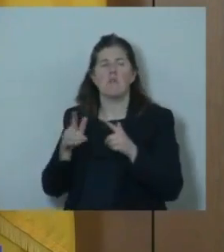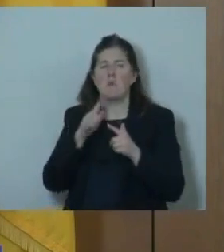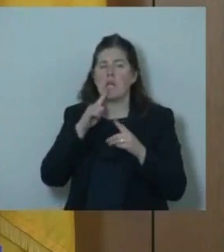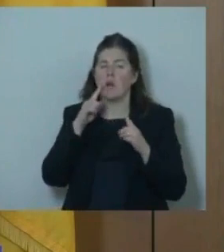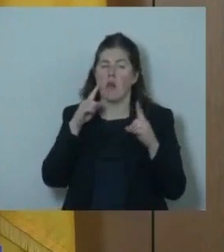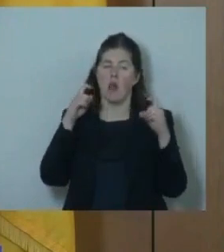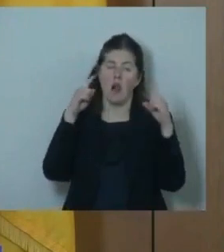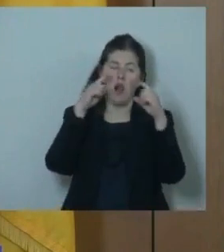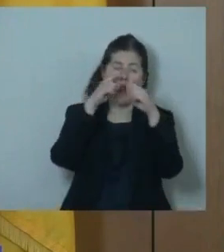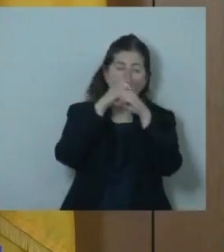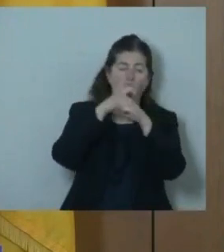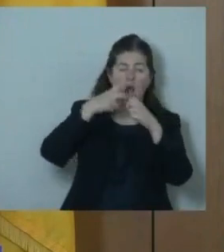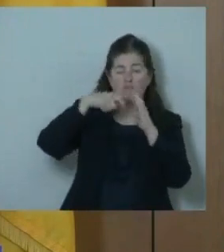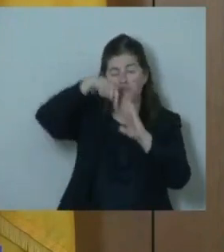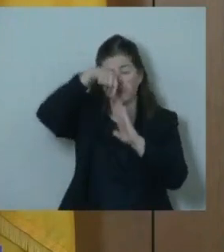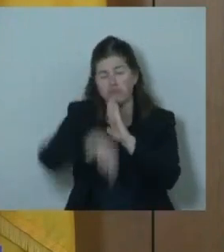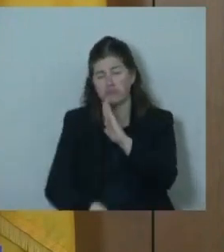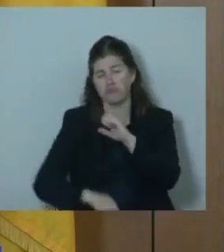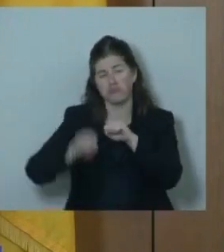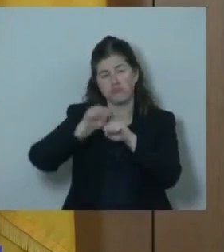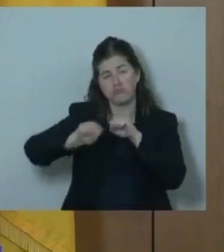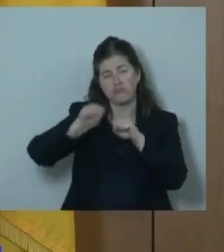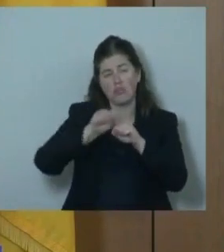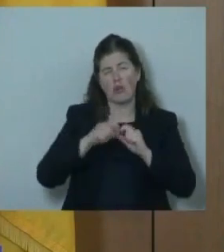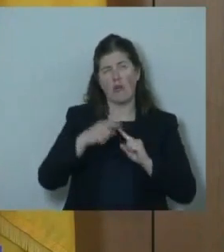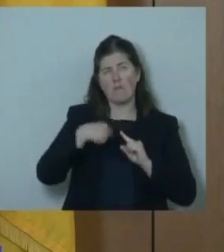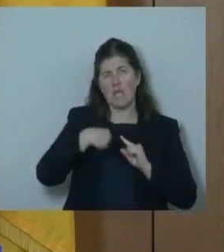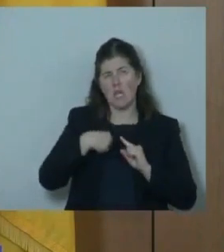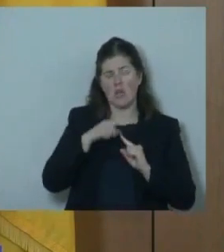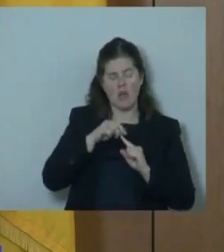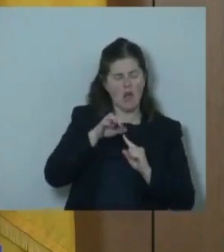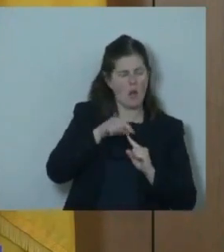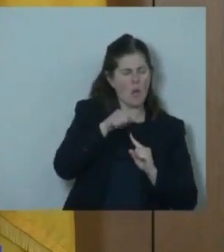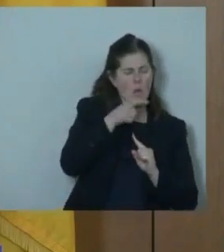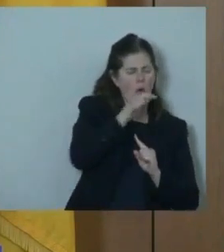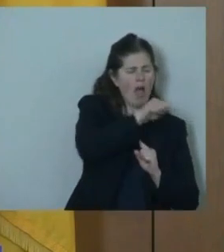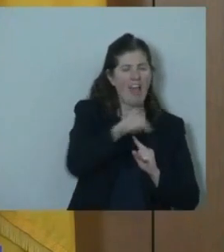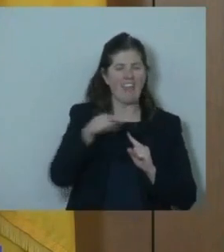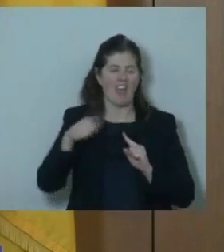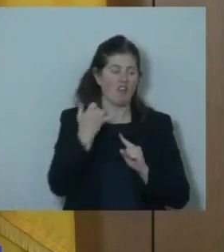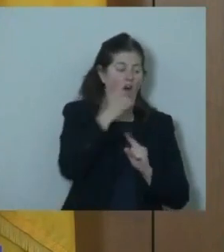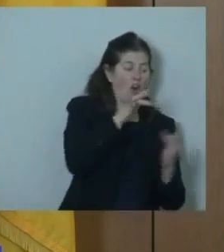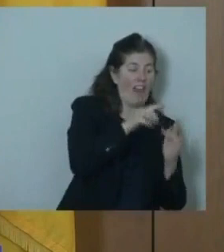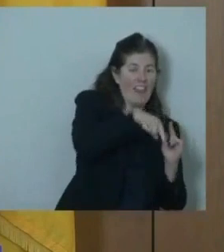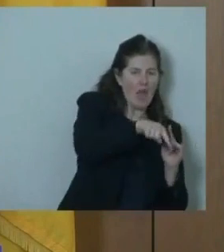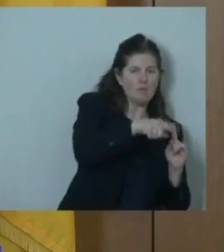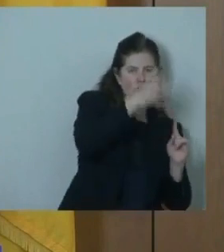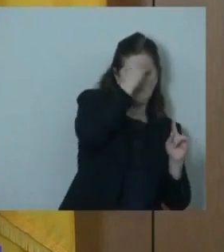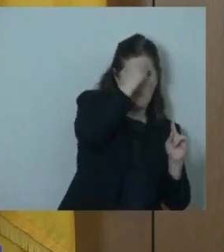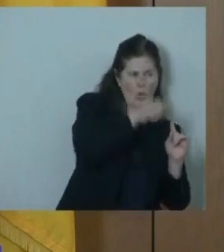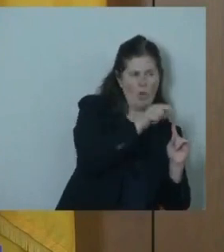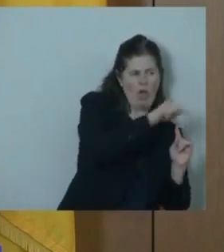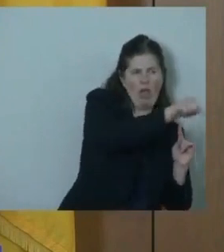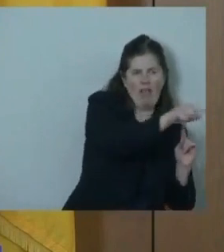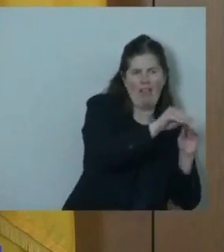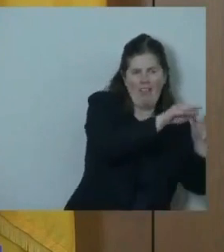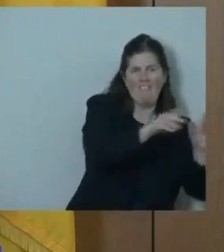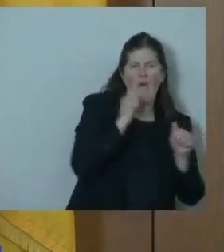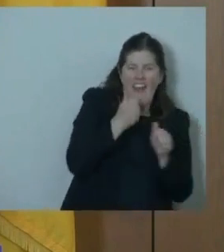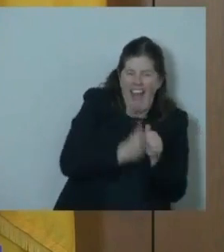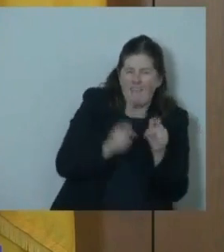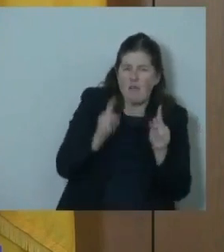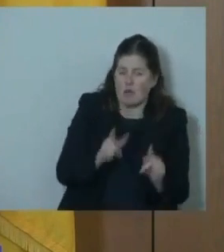THEN I HAVE TO THINK ABOUT WHERE I MIGHT HAVE BEEN AND I DID NOT KNOW ANYONE BUT THEY COULD HAVE BEEN EXPOSED.